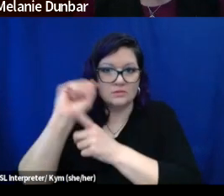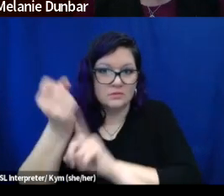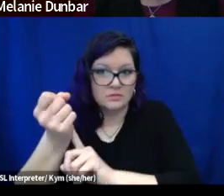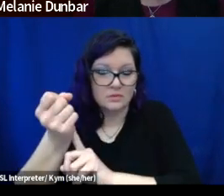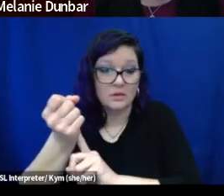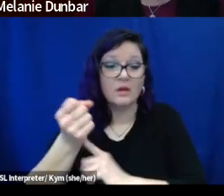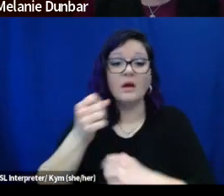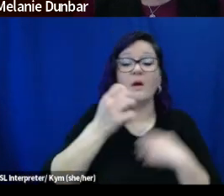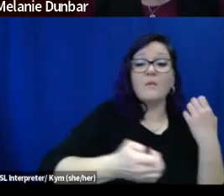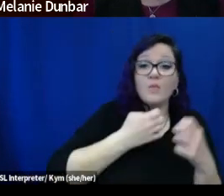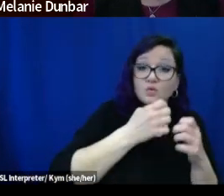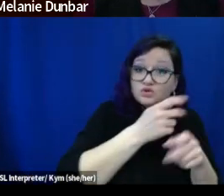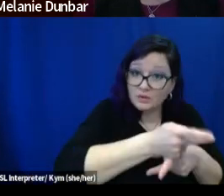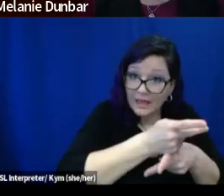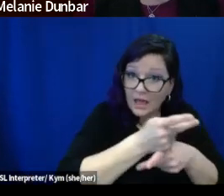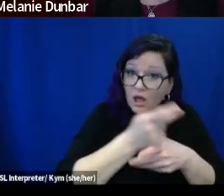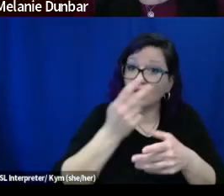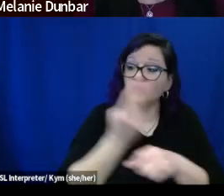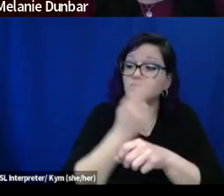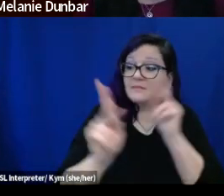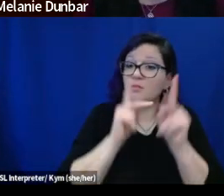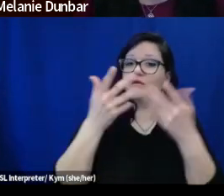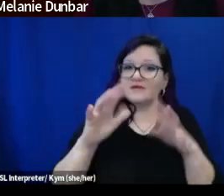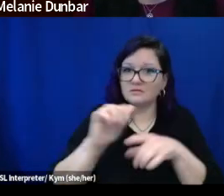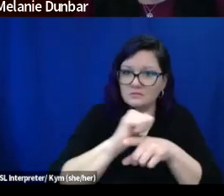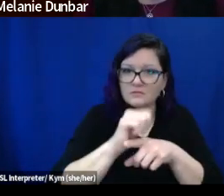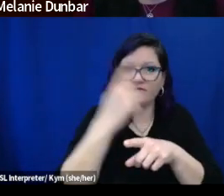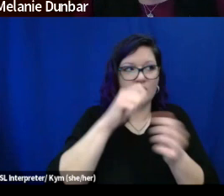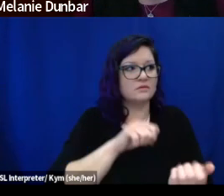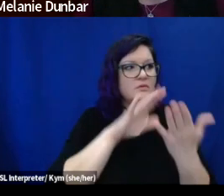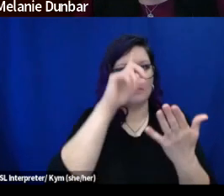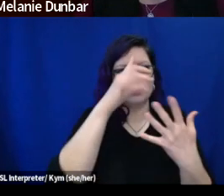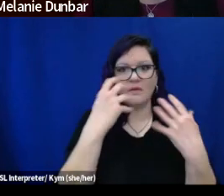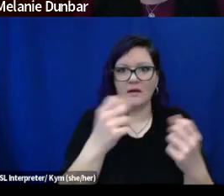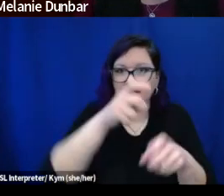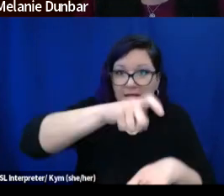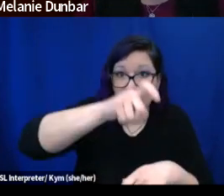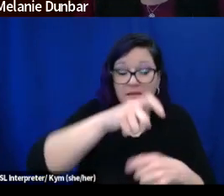utilizes those trained in addressing mental health needs, coping skills, and counseling strategies.